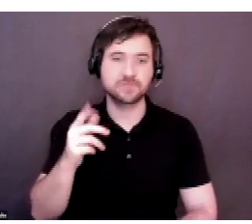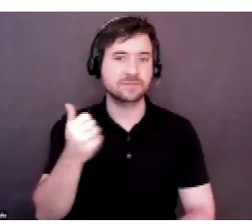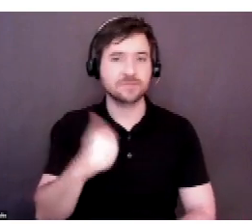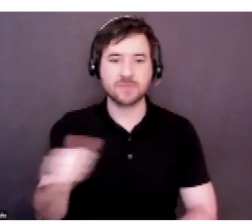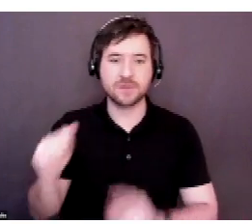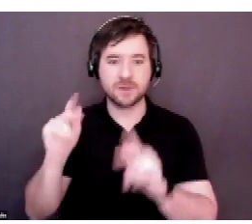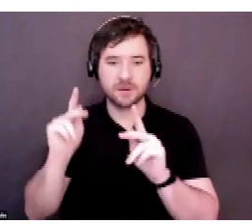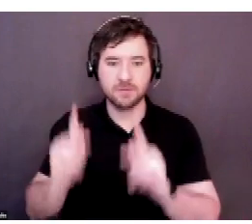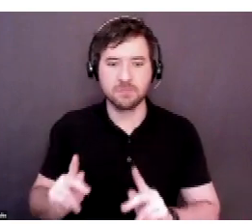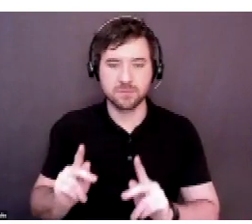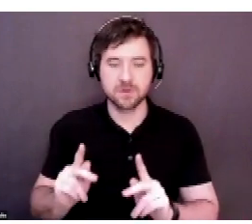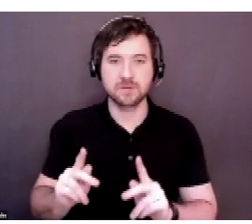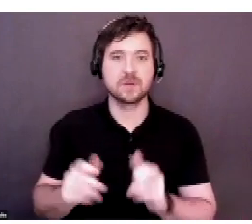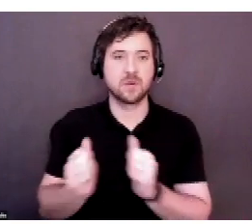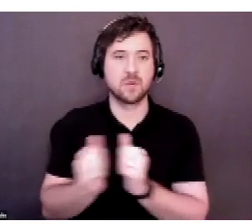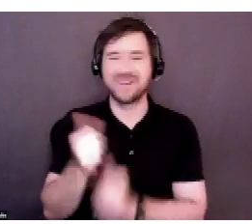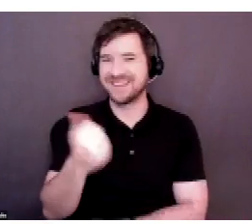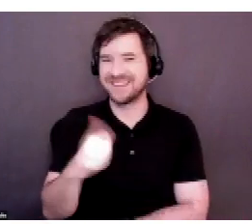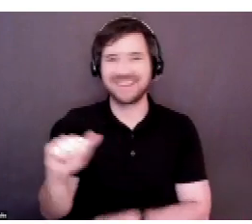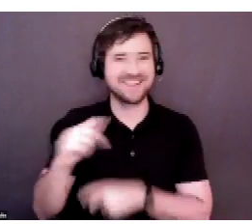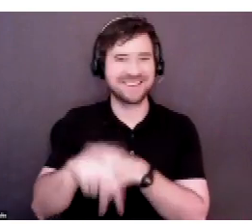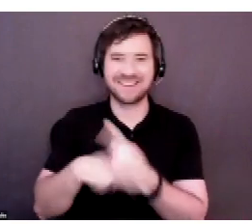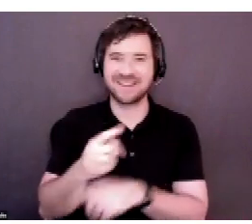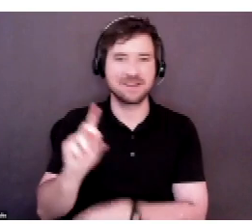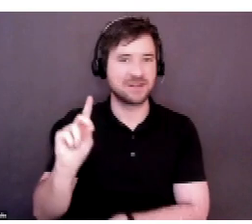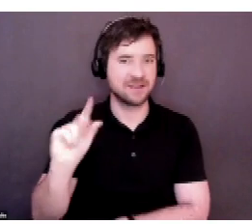any disability who is currently pregnant with